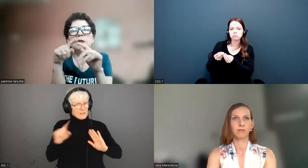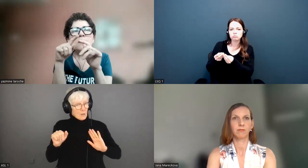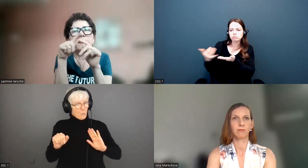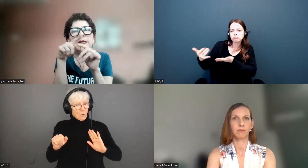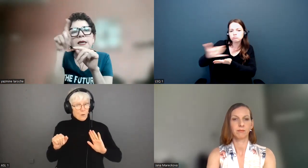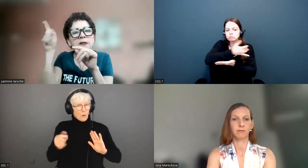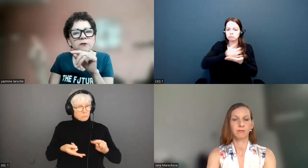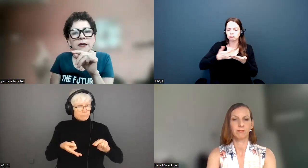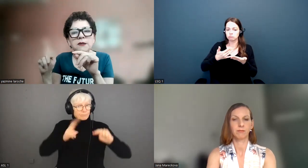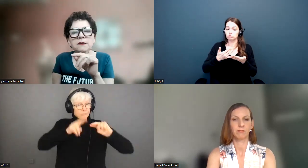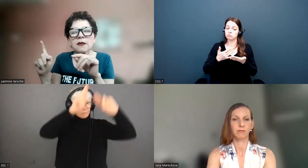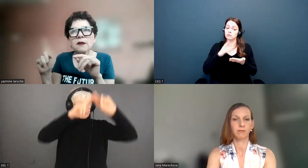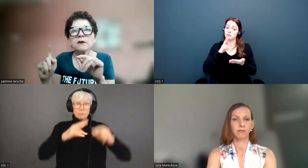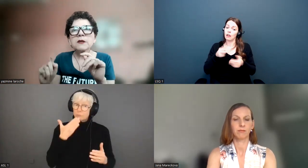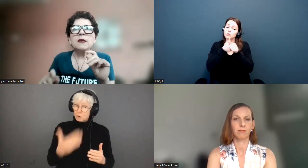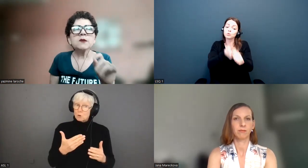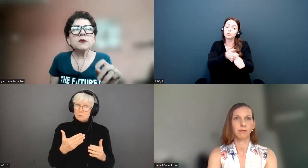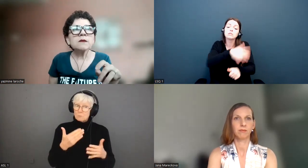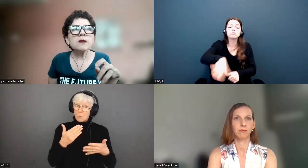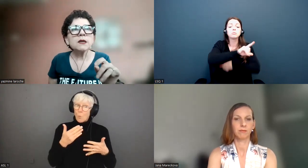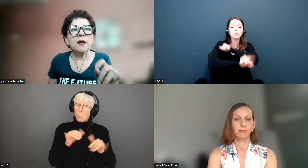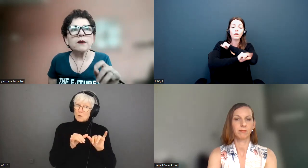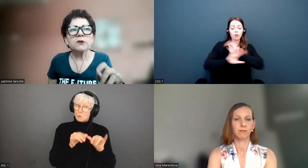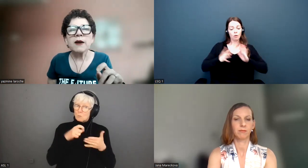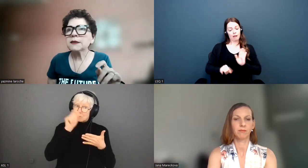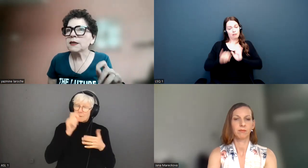these are kind of like indirect indicators so another thing that I would track that I